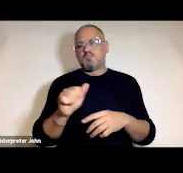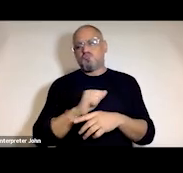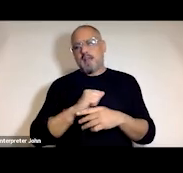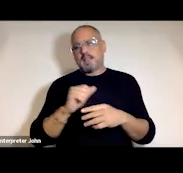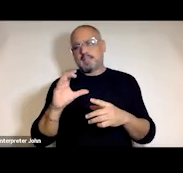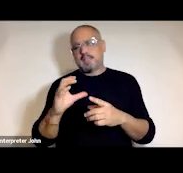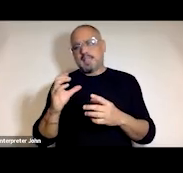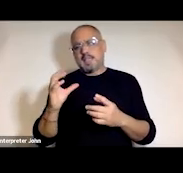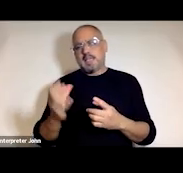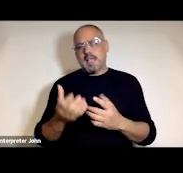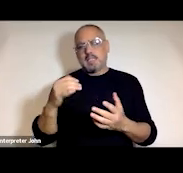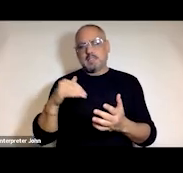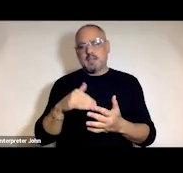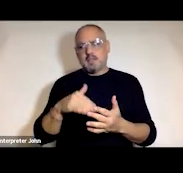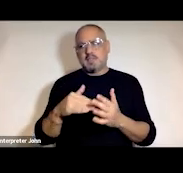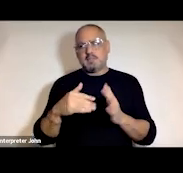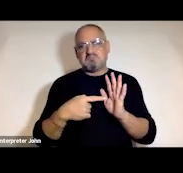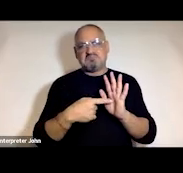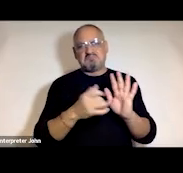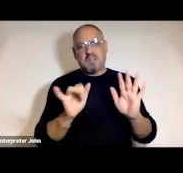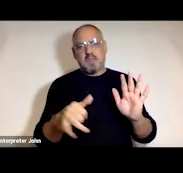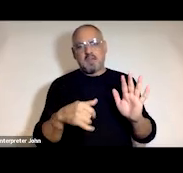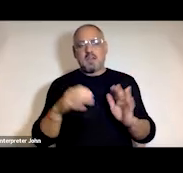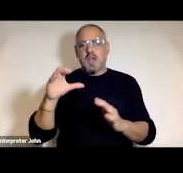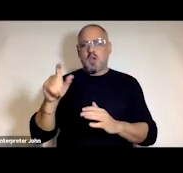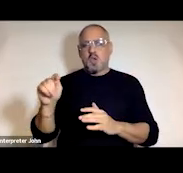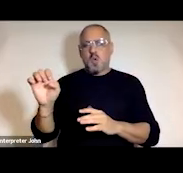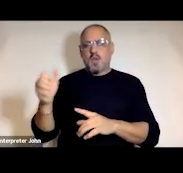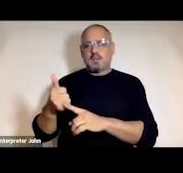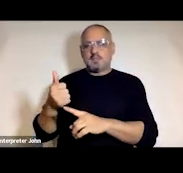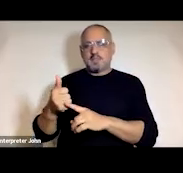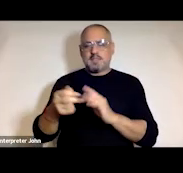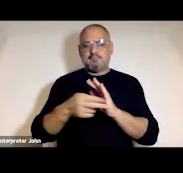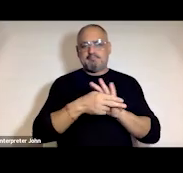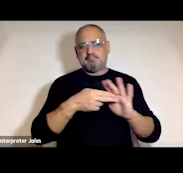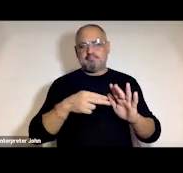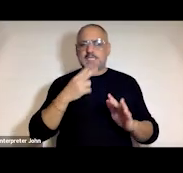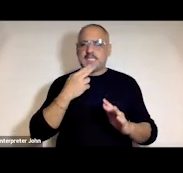there was instances of this. Colette was diagnosed with diabetes and hypertension,